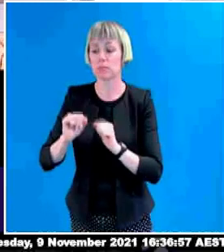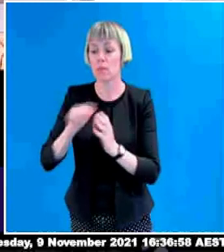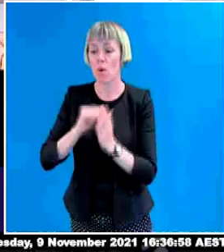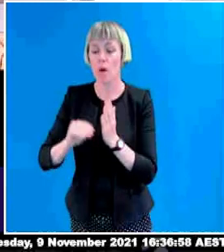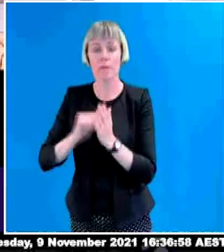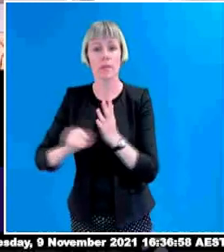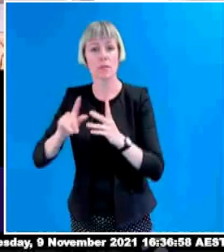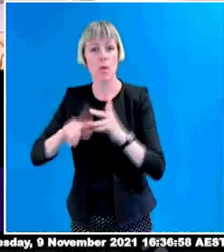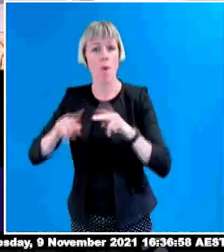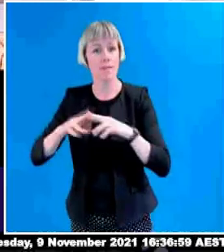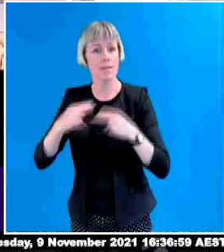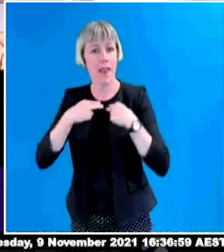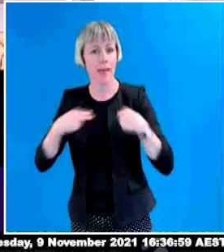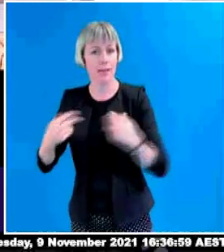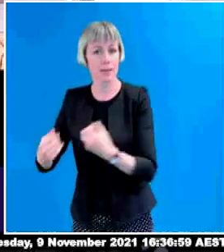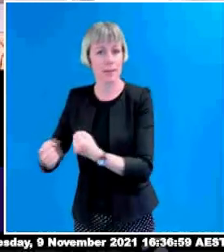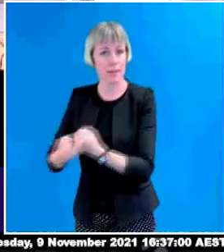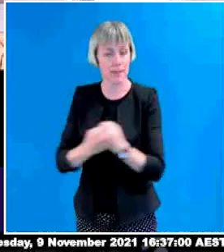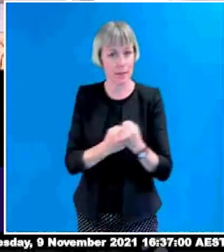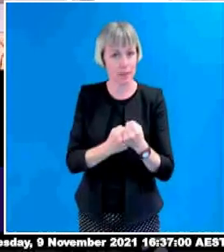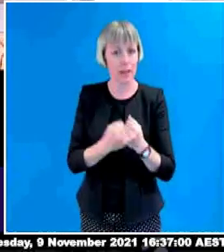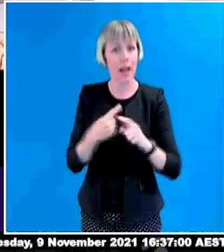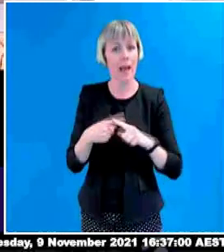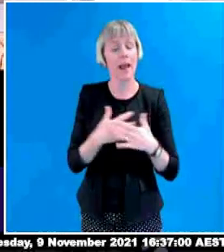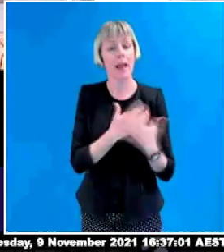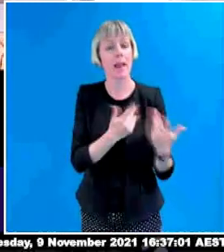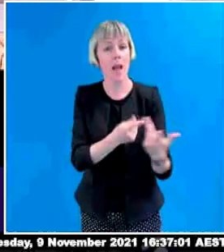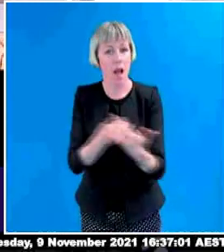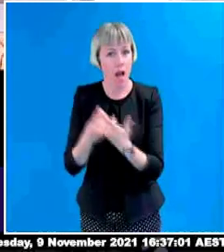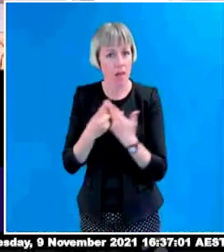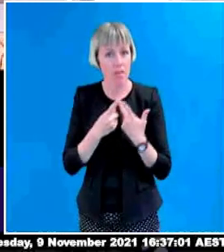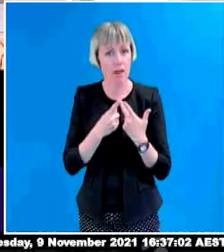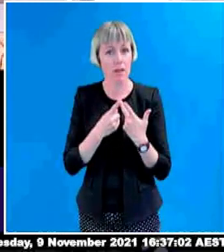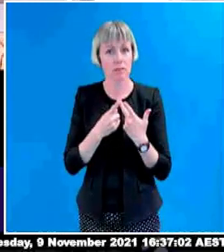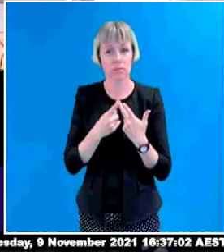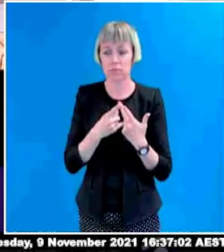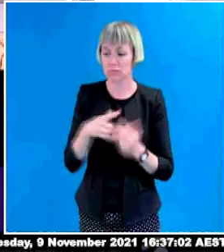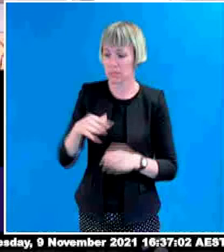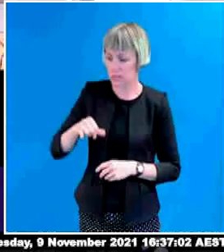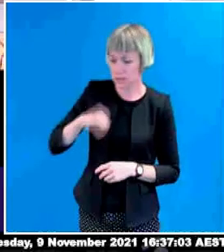Assisting and all those who have contributed to the orderly conduct of